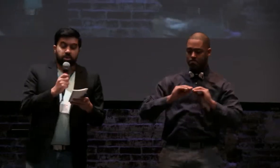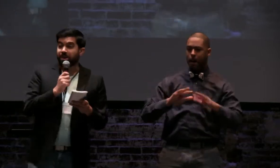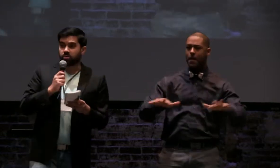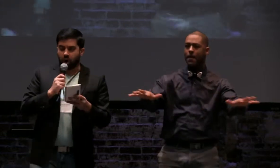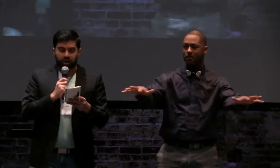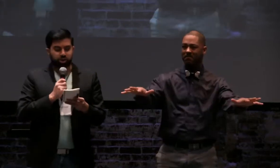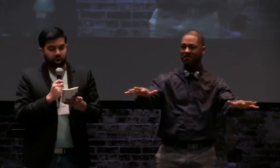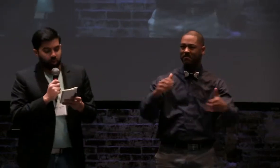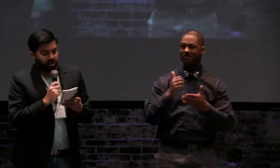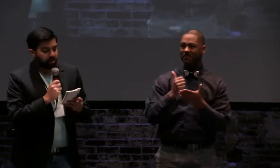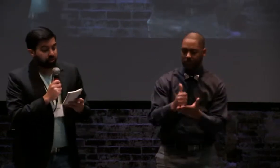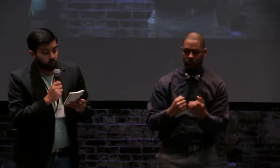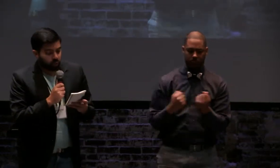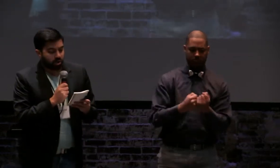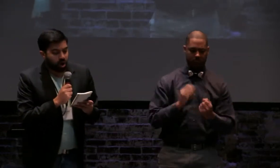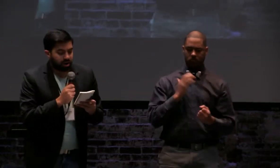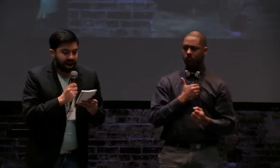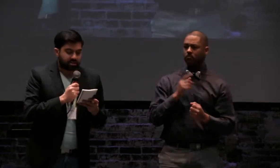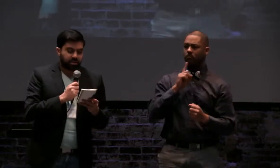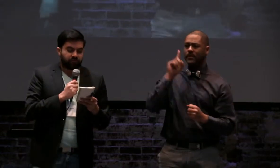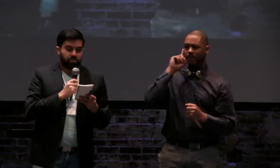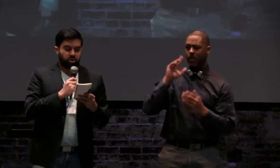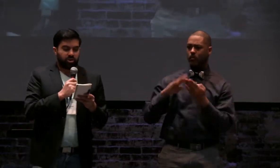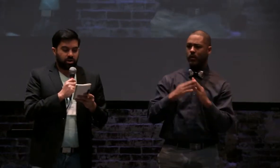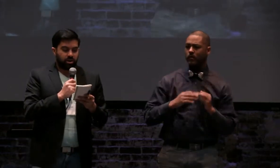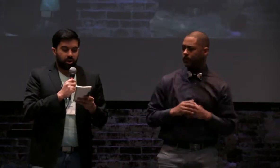to build knowledge and awareness of who we are as a deaf community.